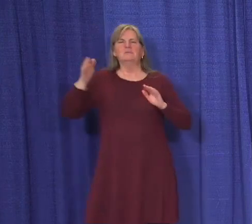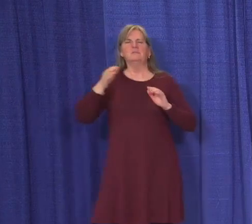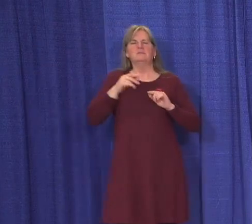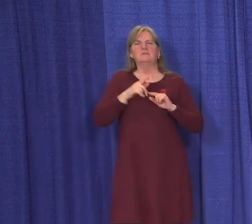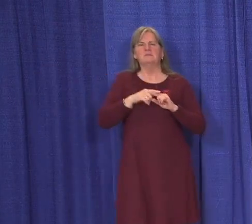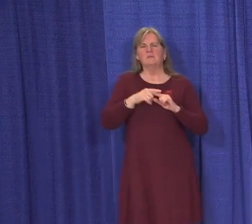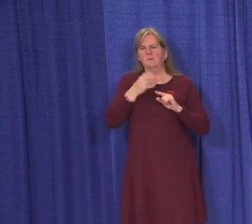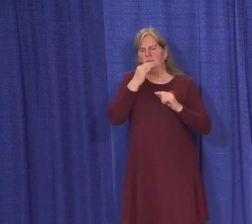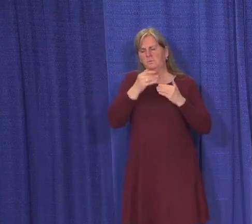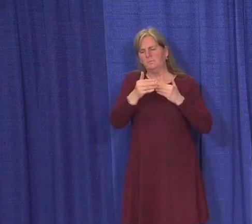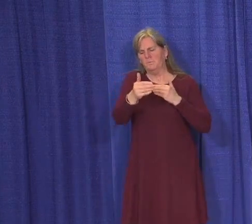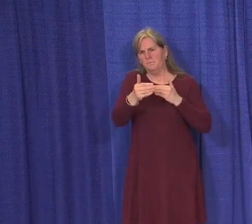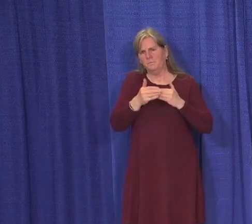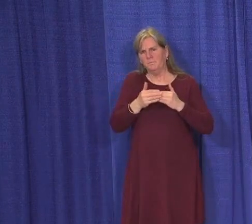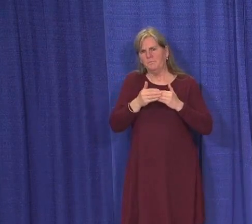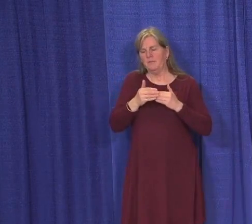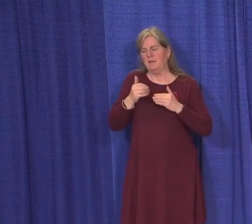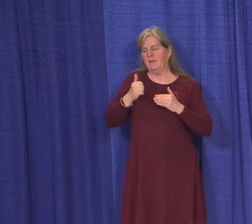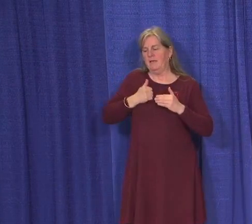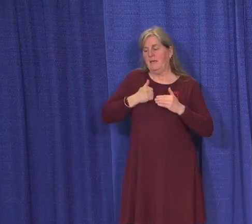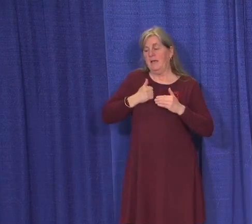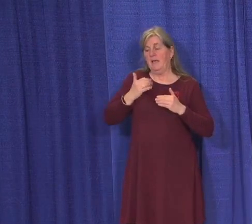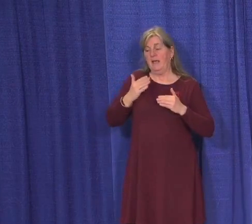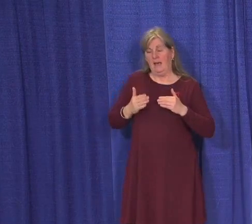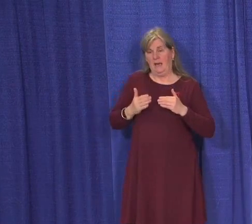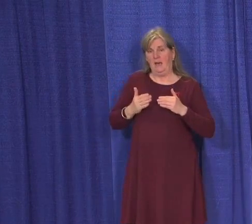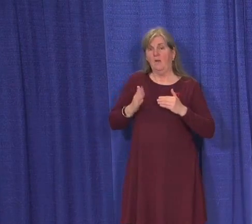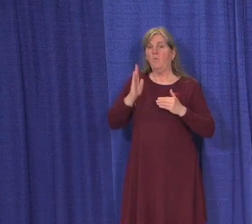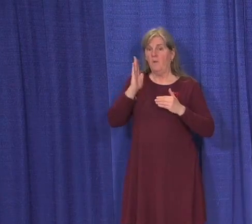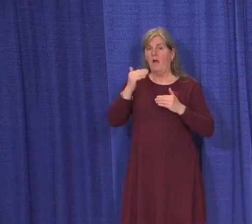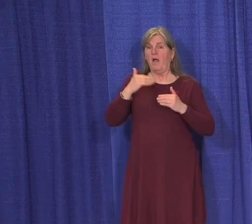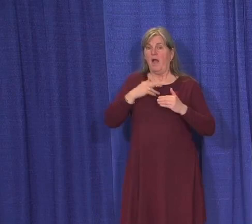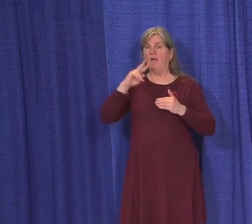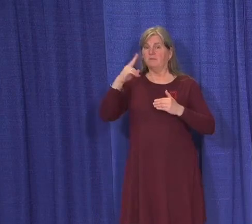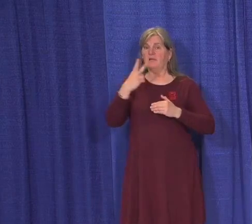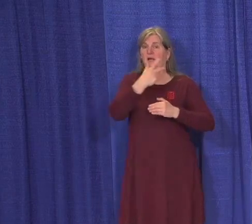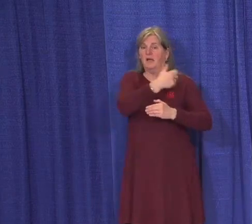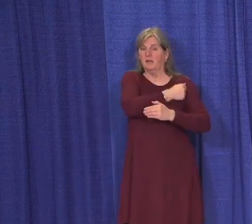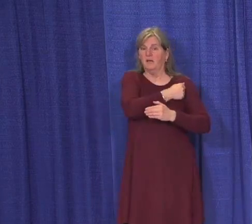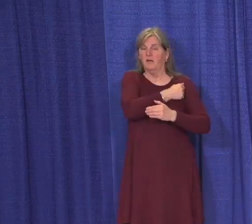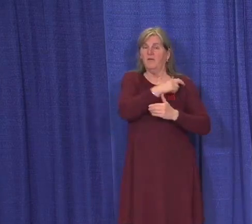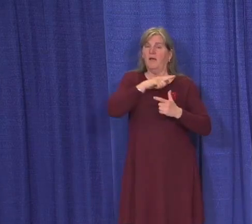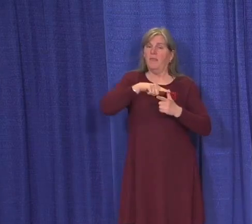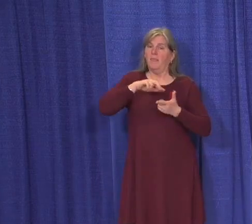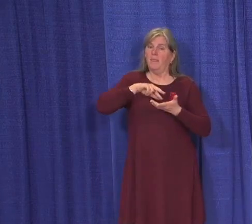we would carry out that certification process. There is also federal efforts to